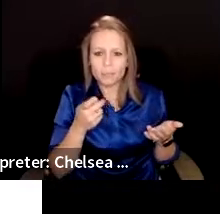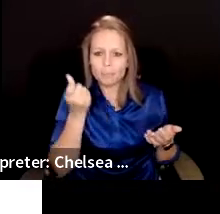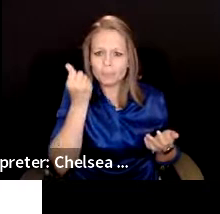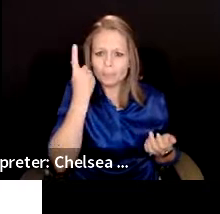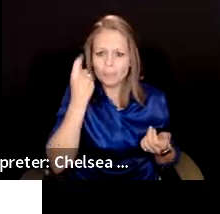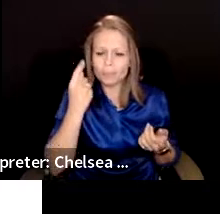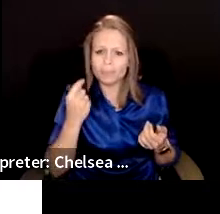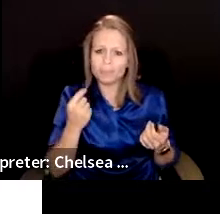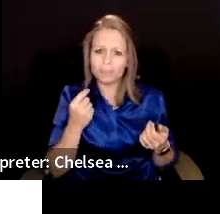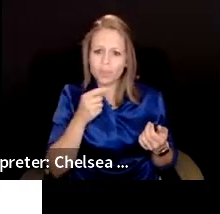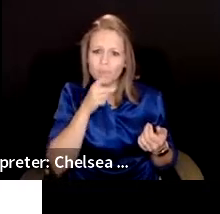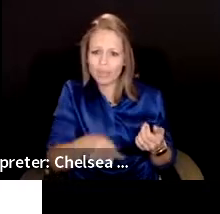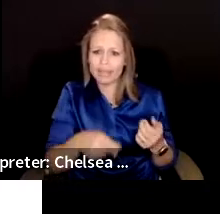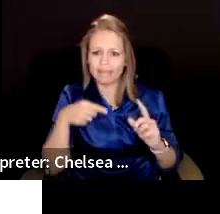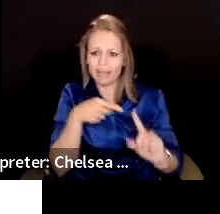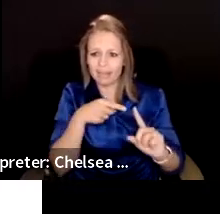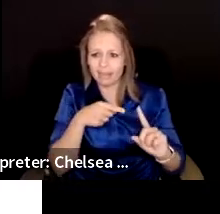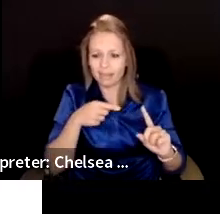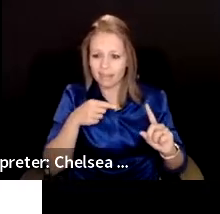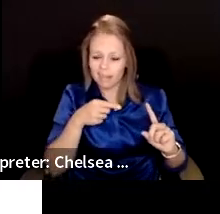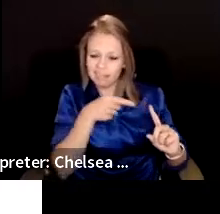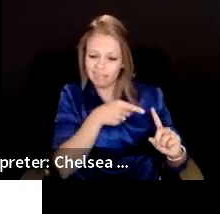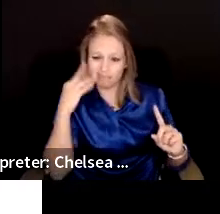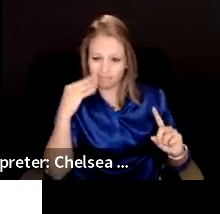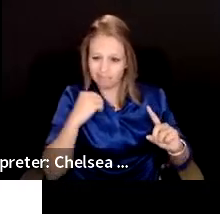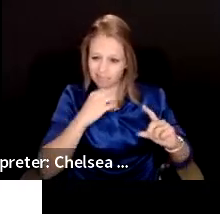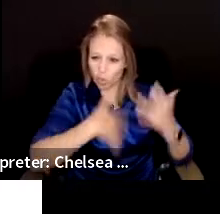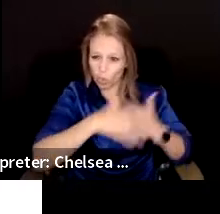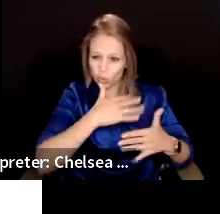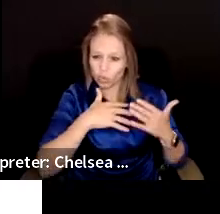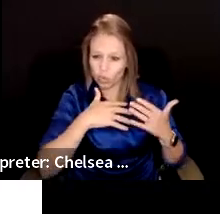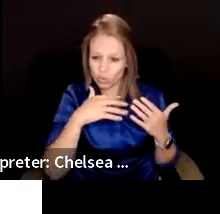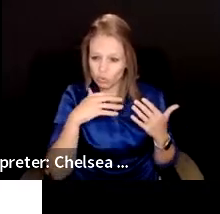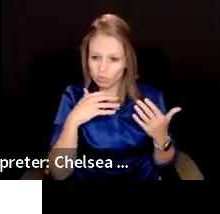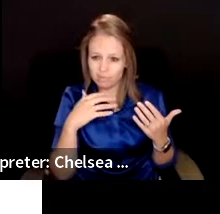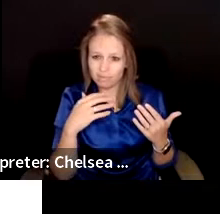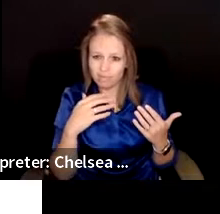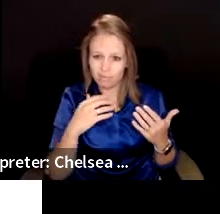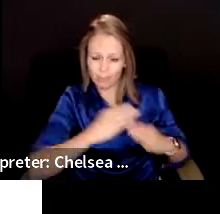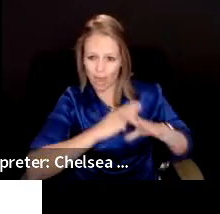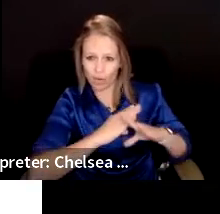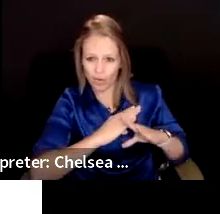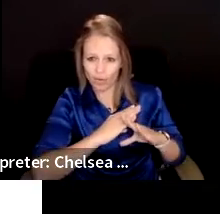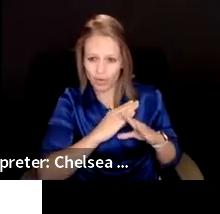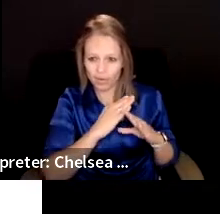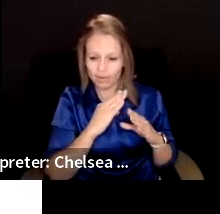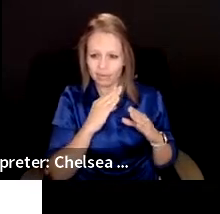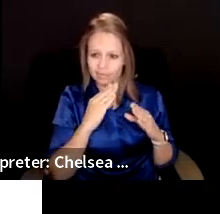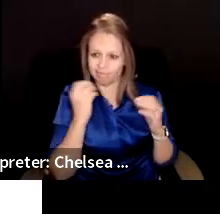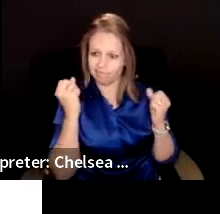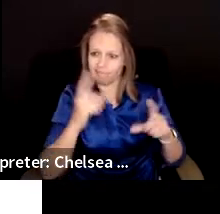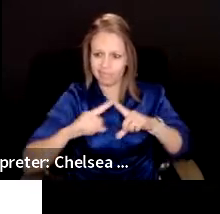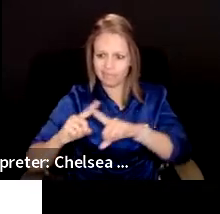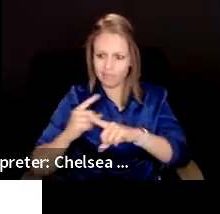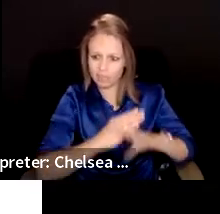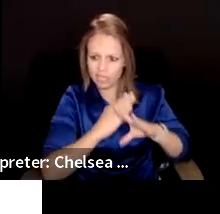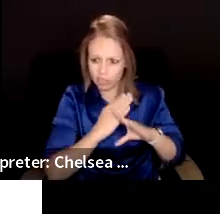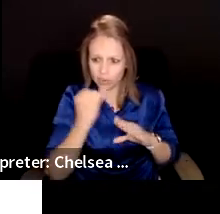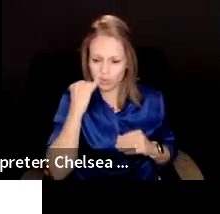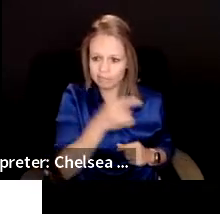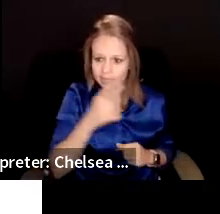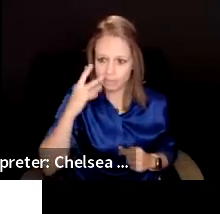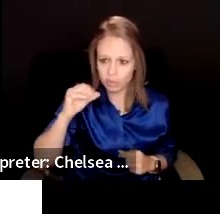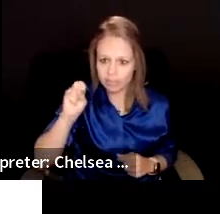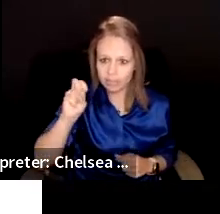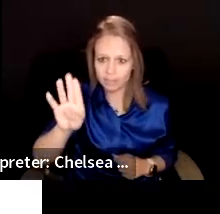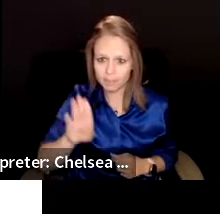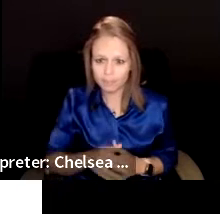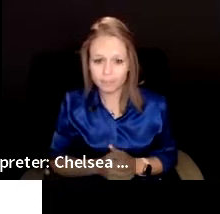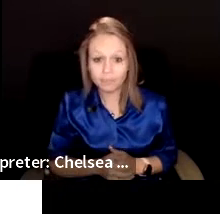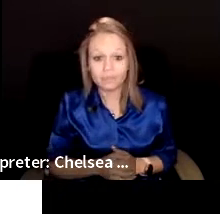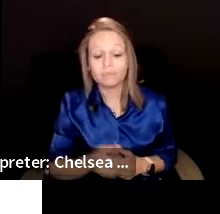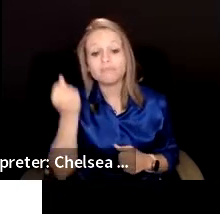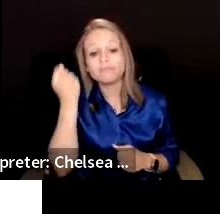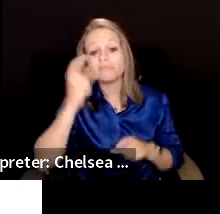disorder. And also overall it's a social and structural barrier to recovery of substance use disorder.